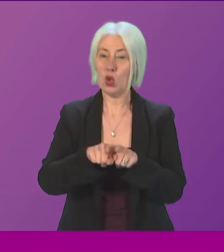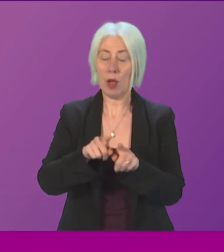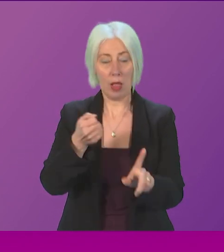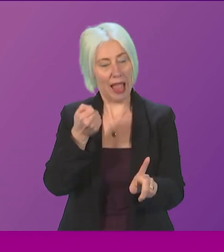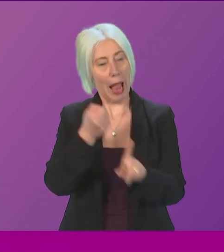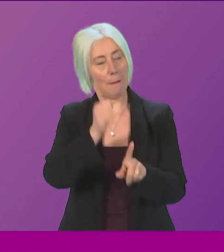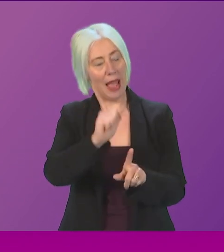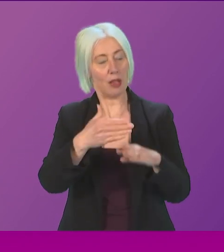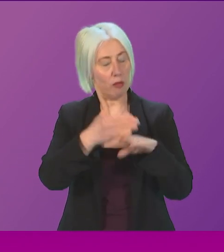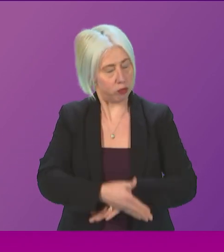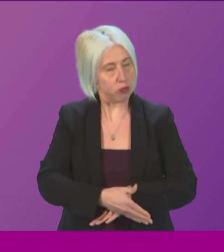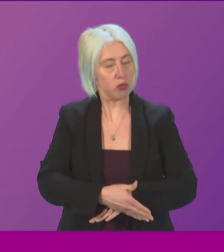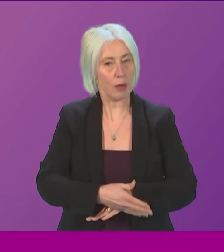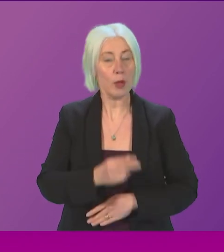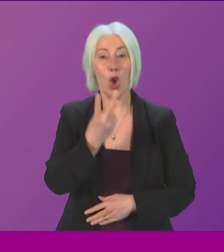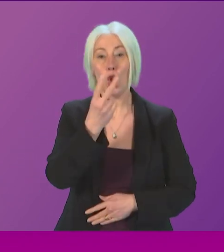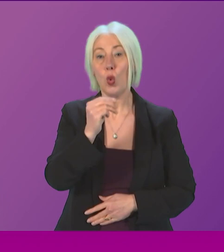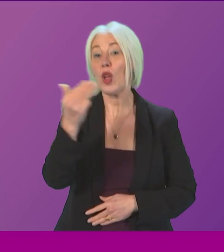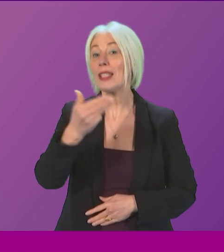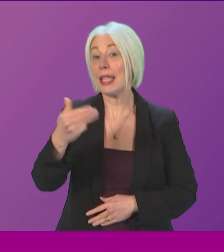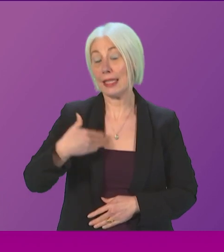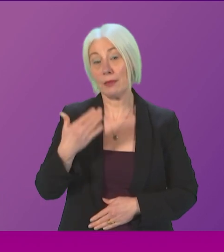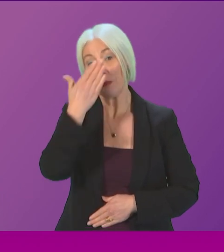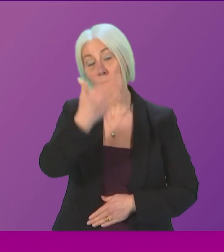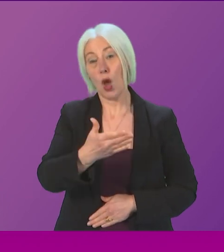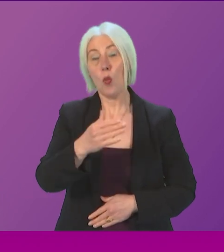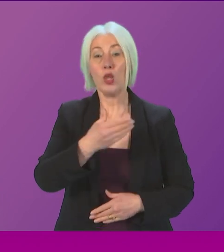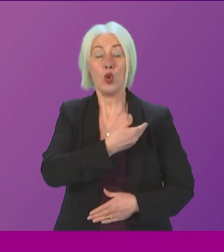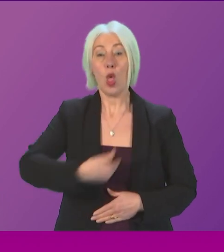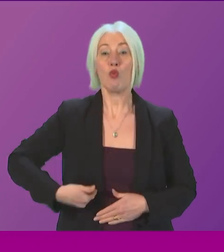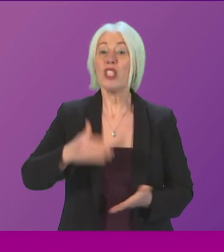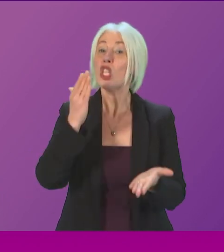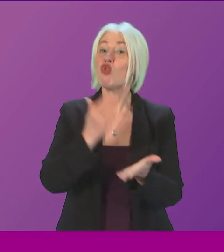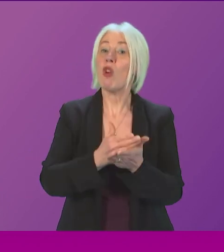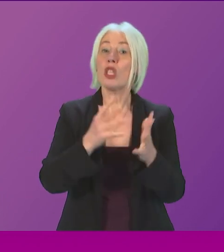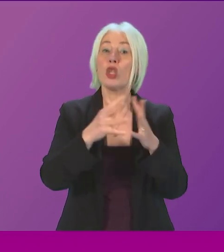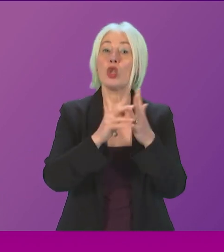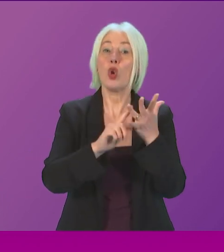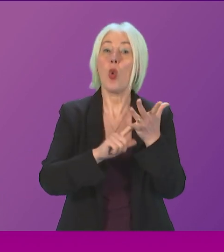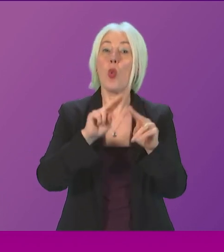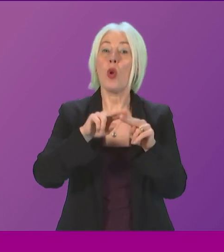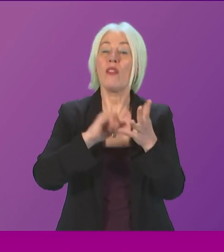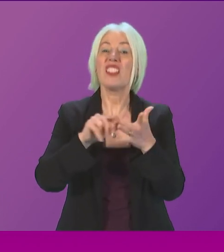In 2019, I visited the Prince’s Trust Wolfson centre in Glasgow and had the enormous pleasure